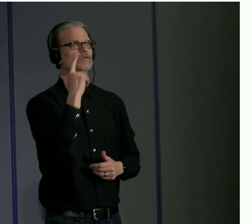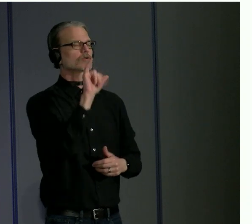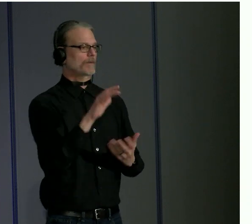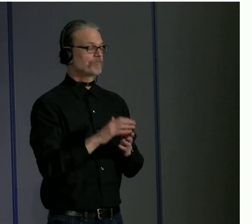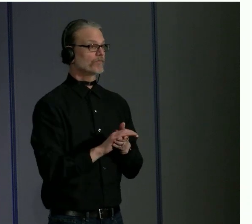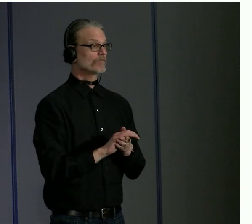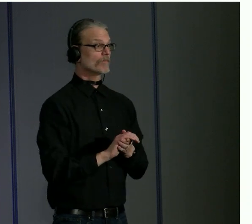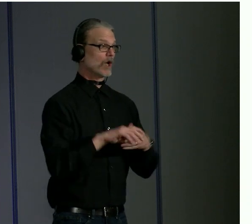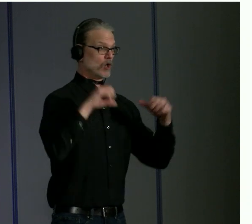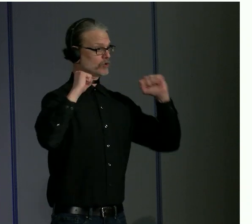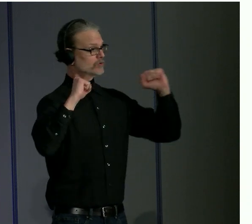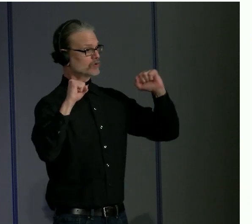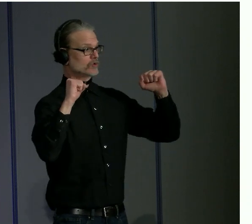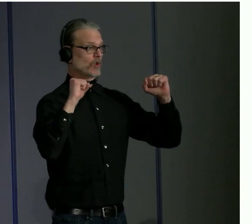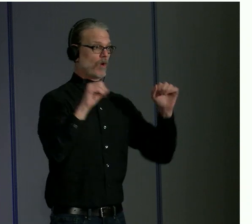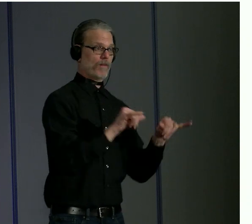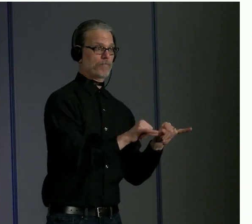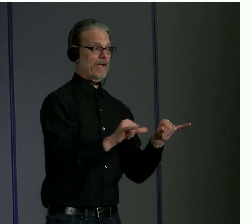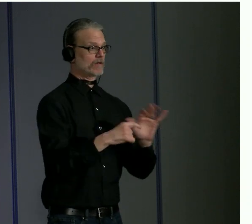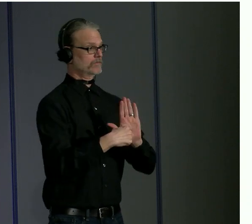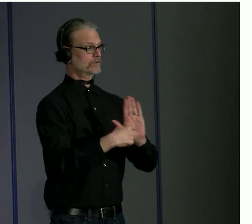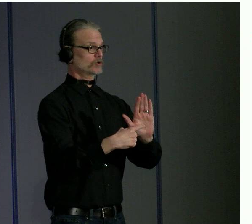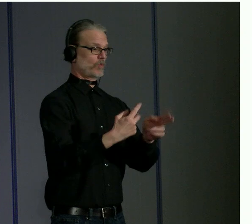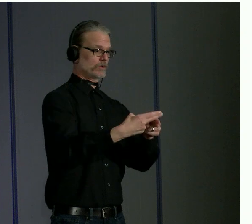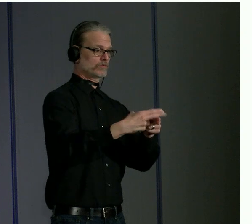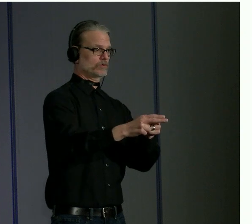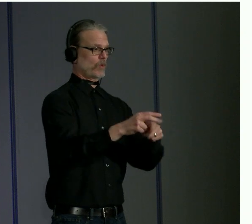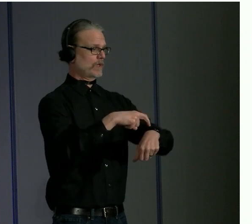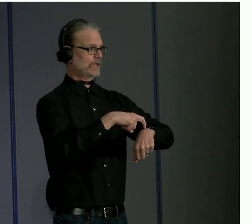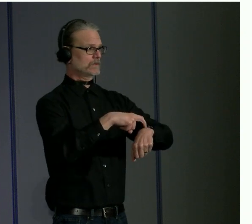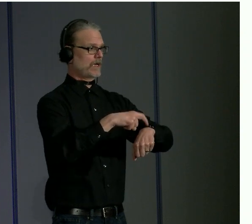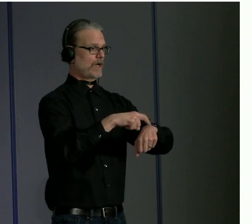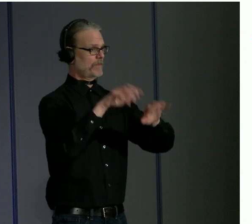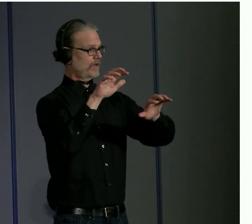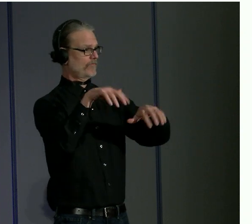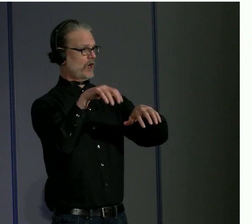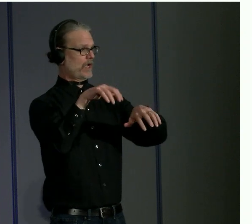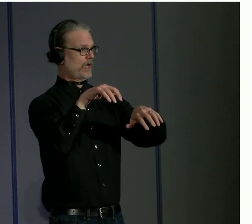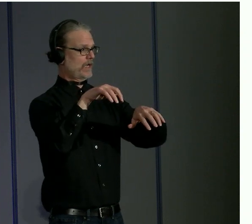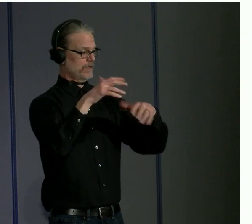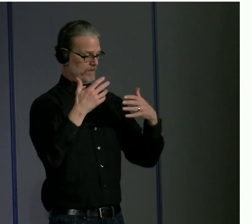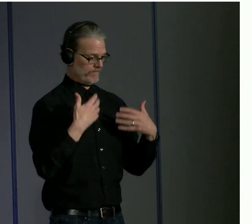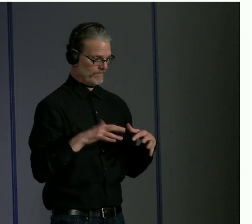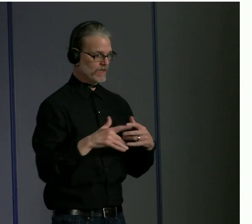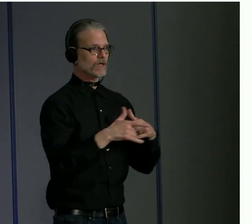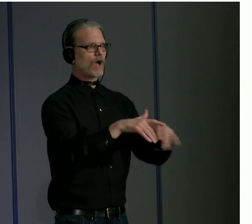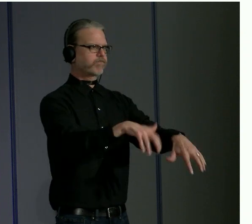pattern showing a short period of normal rain followed by an extended period of heavy rain.